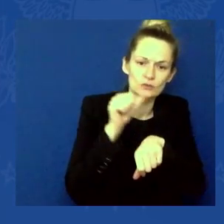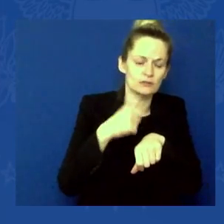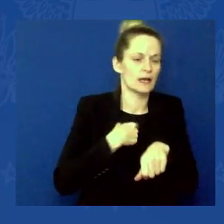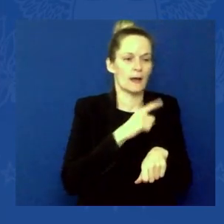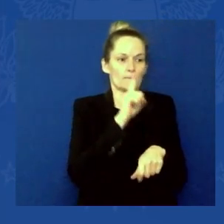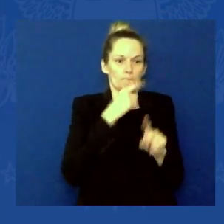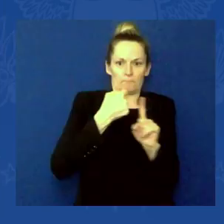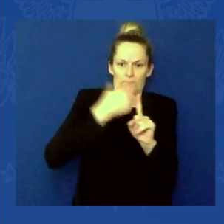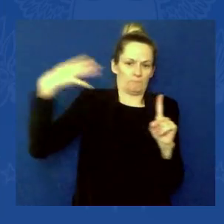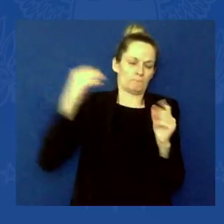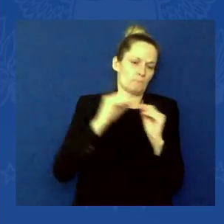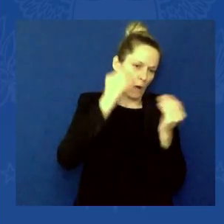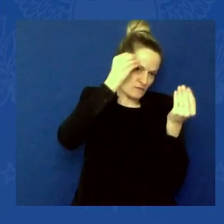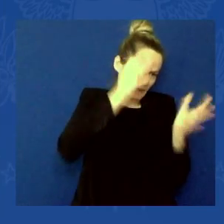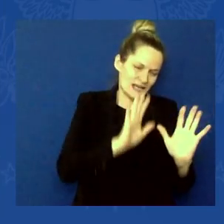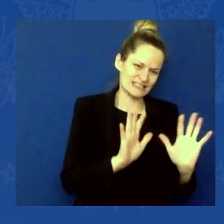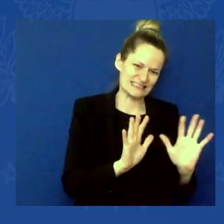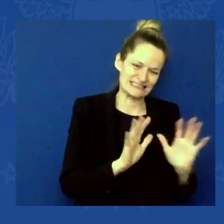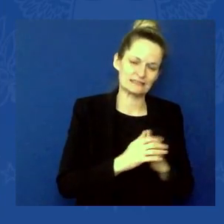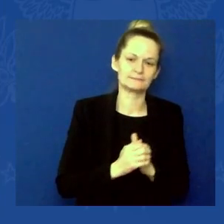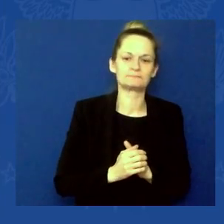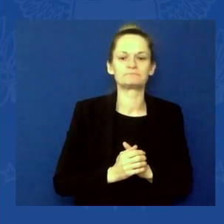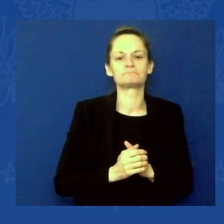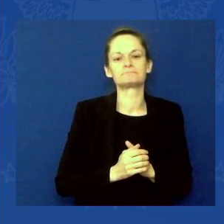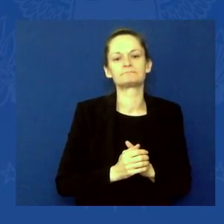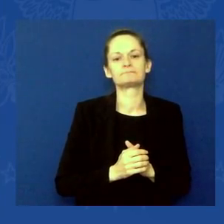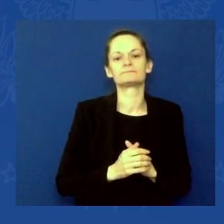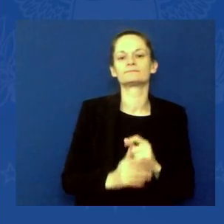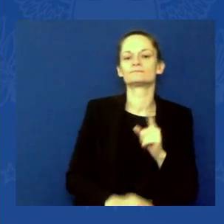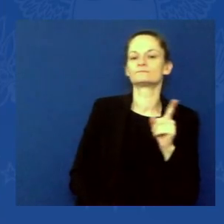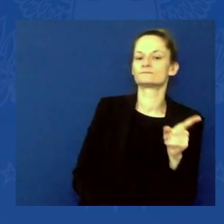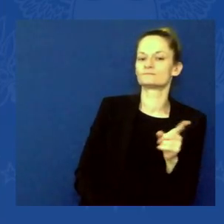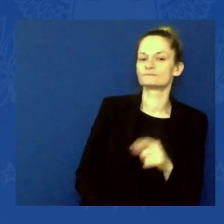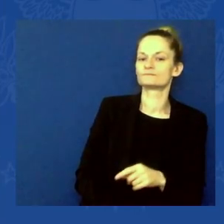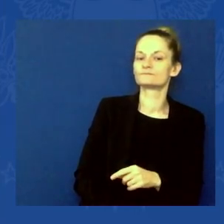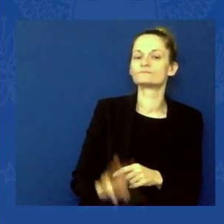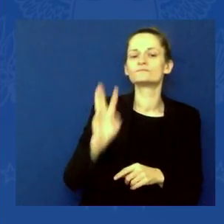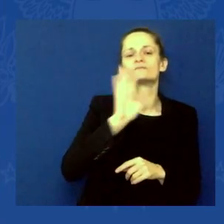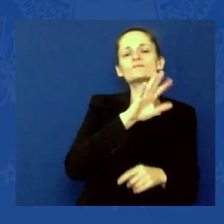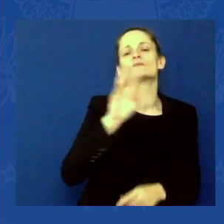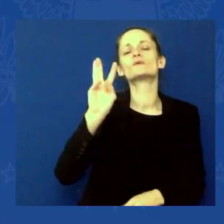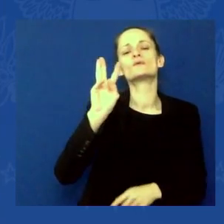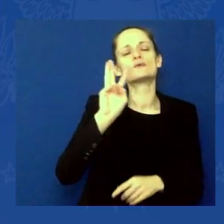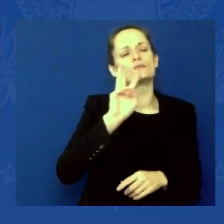Andrew from the Wall Street Journal. The Press: Thanks, Mr. President. Our reporting on the ground shows that Afghans with the proper paperwork